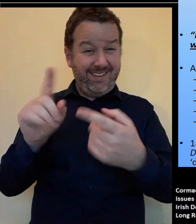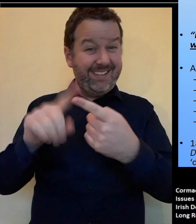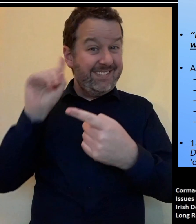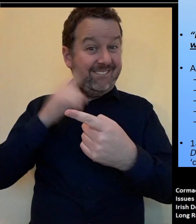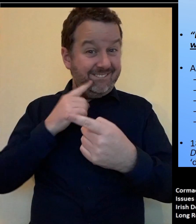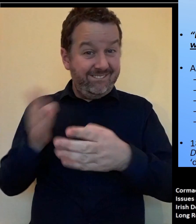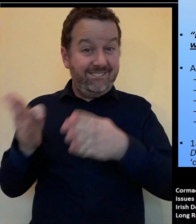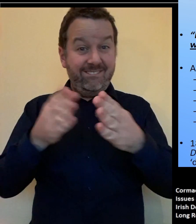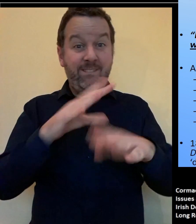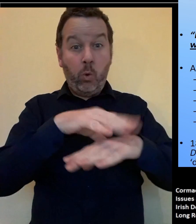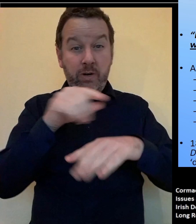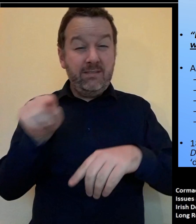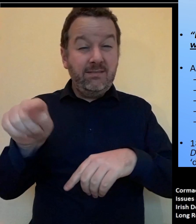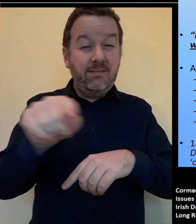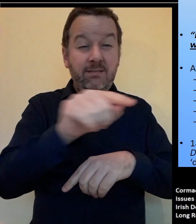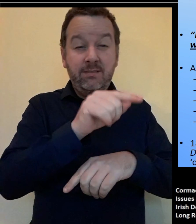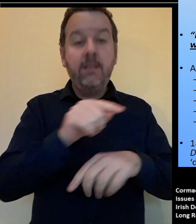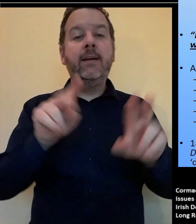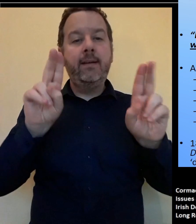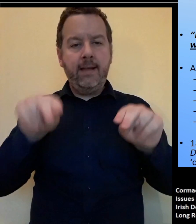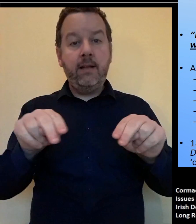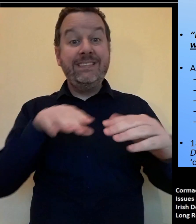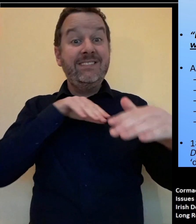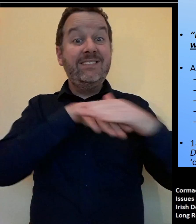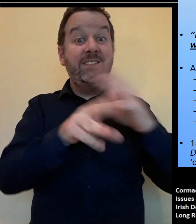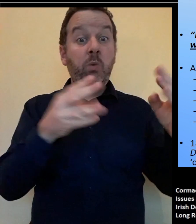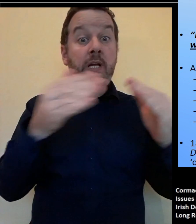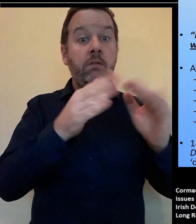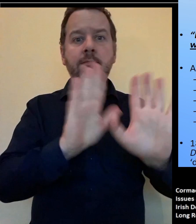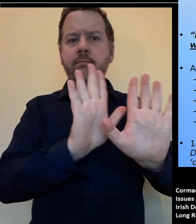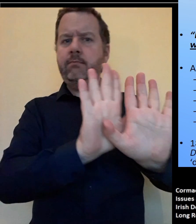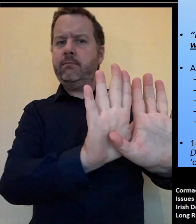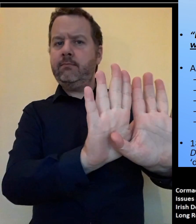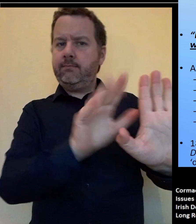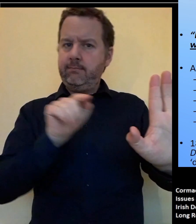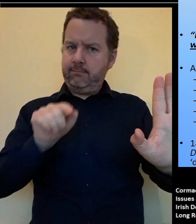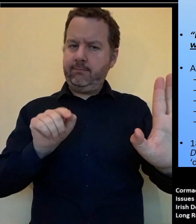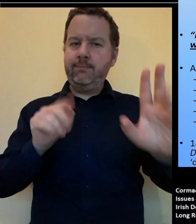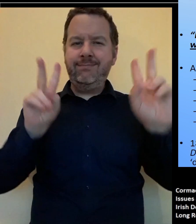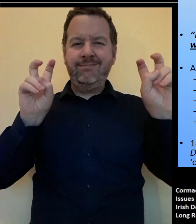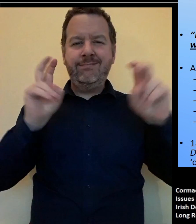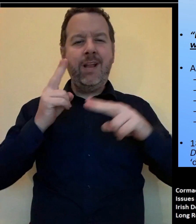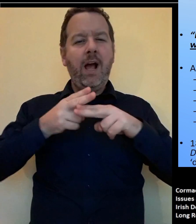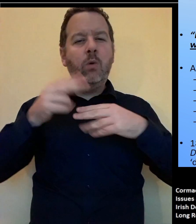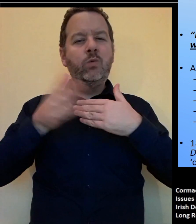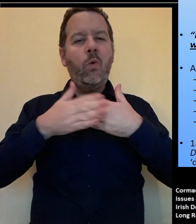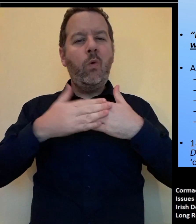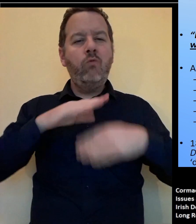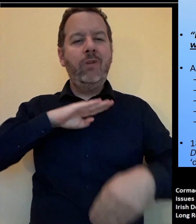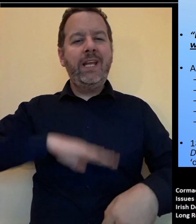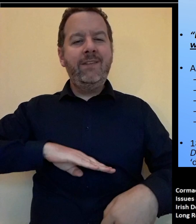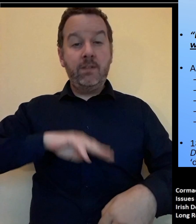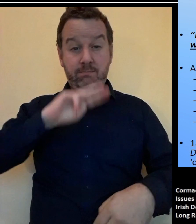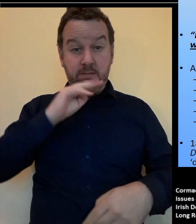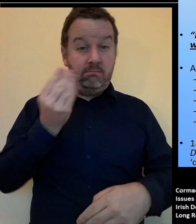the elderly and other groups to receive 'outdoor relief' in the form of money or food,